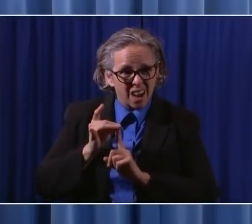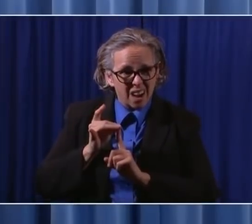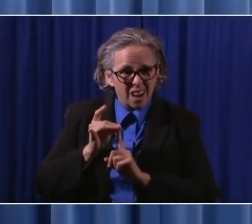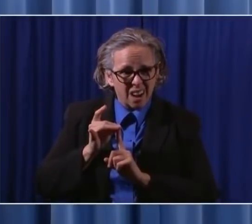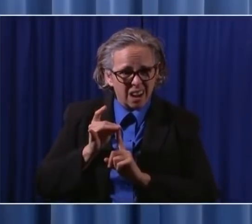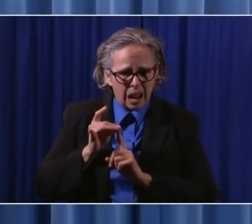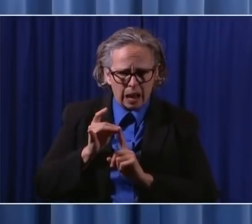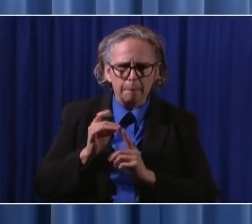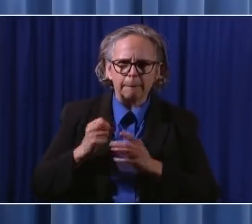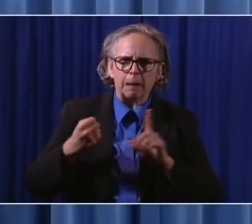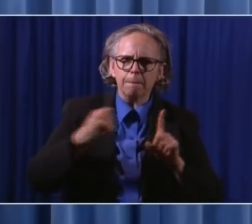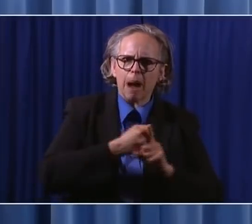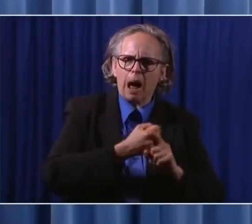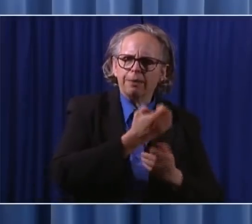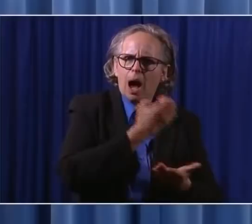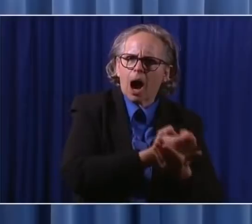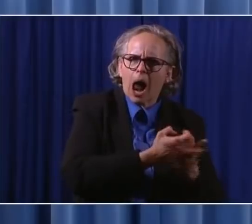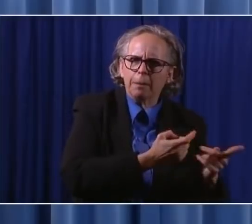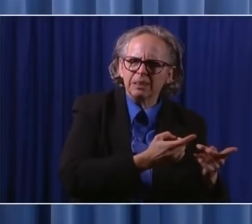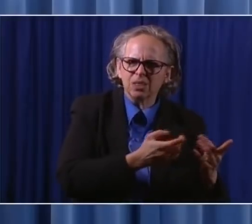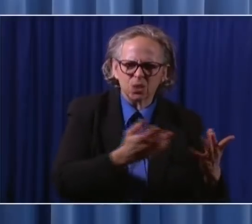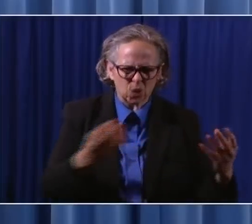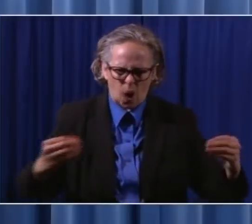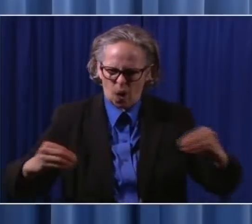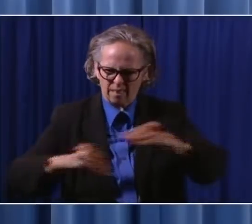VIRUS CONTINUING TO GO UP. AND THAT IS GOING TO MAKE IT VERY DIFFICULT FOR US TO MOVE FORWARD ECONOMICALLY.